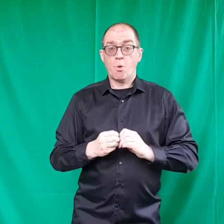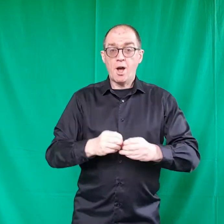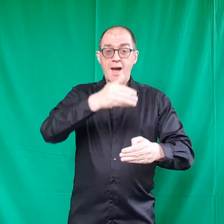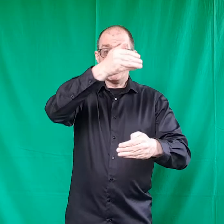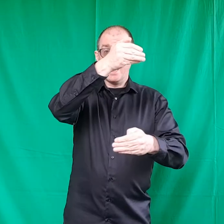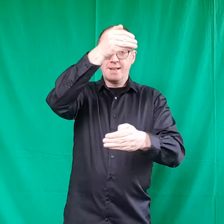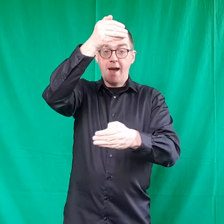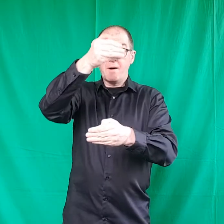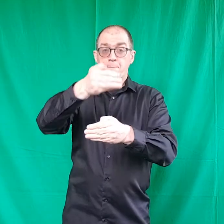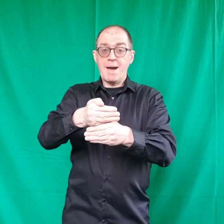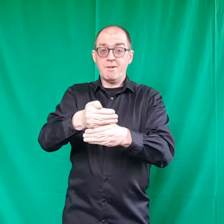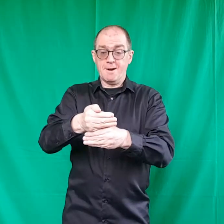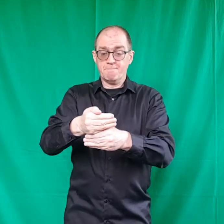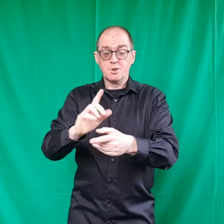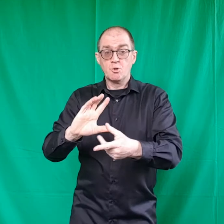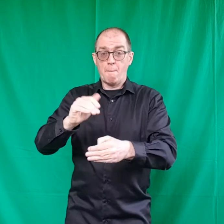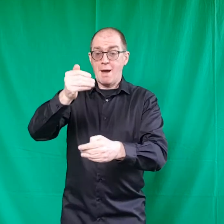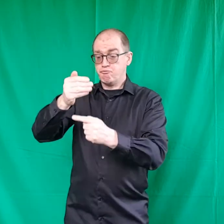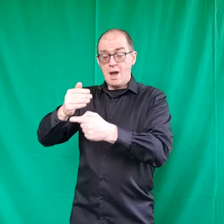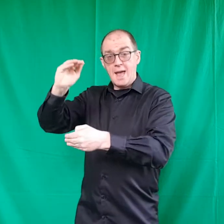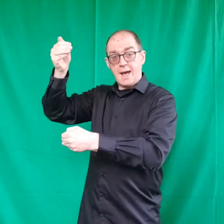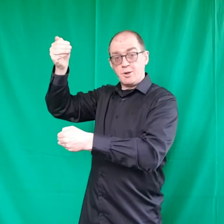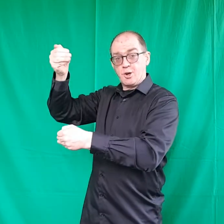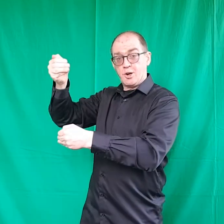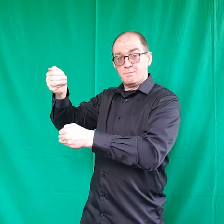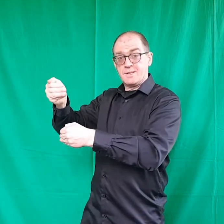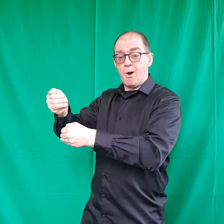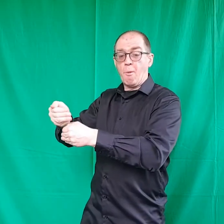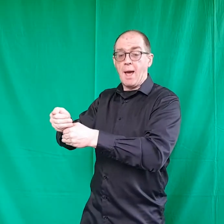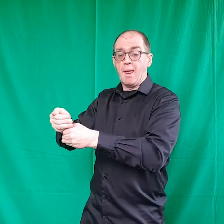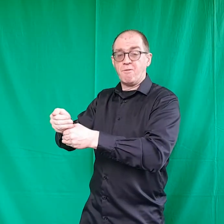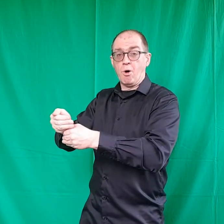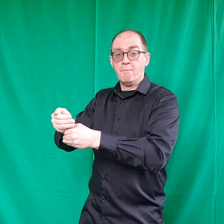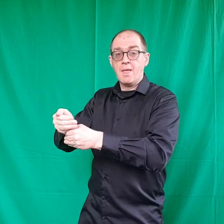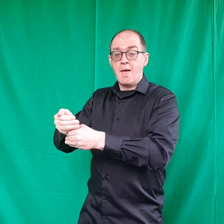So what happens is I have a barrier. My right hand comes down on my left one,